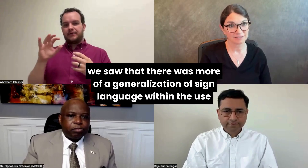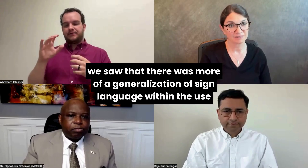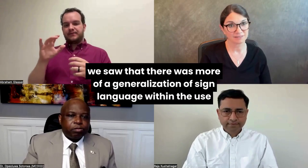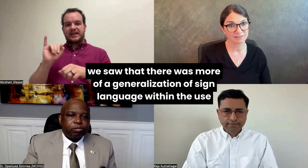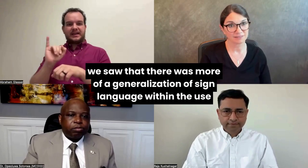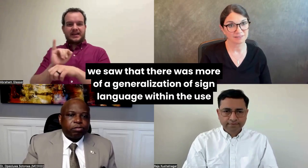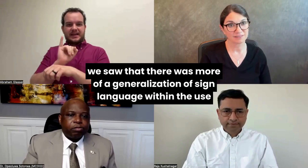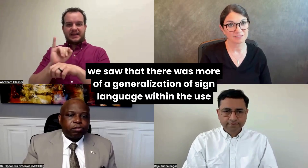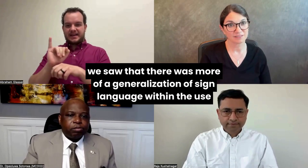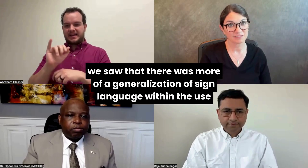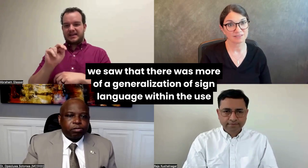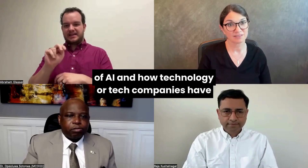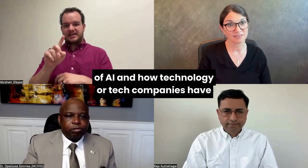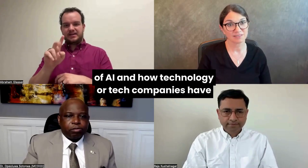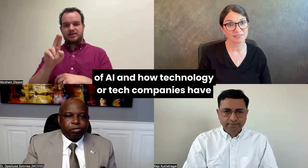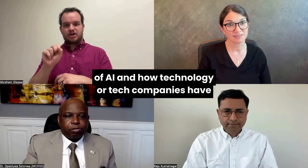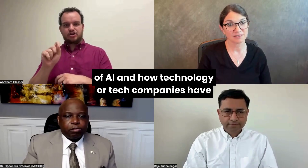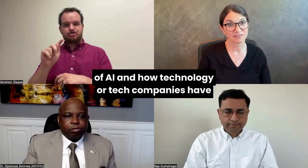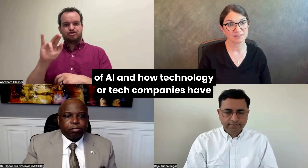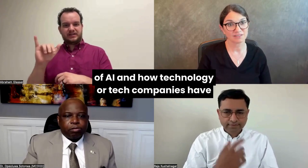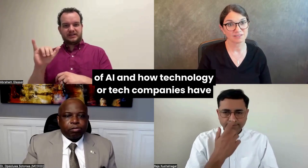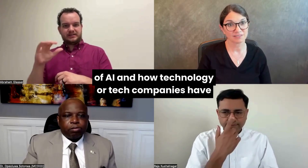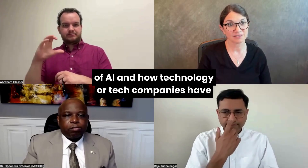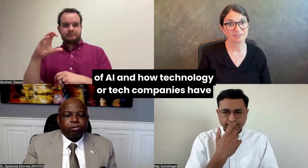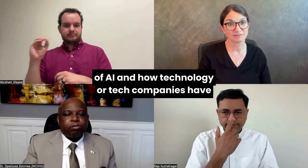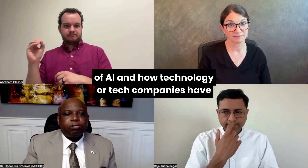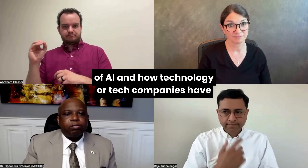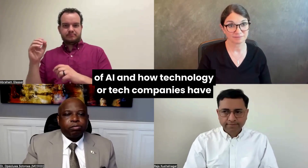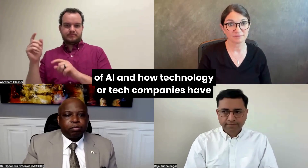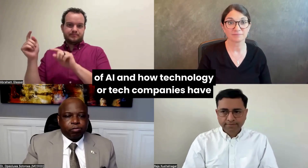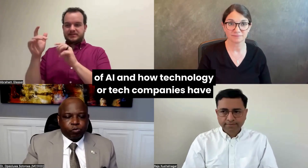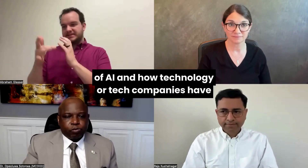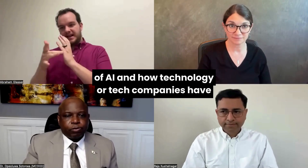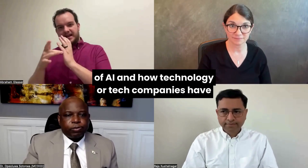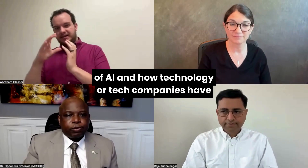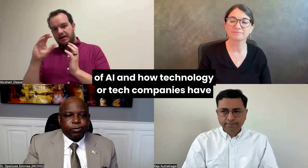of AI and how technology or tech companies have